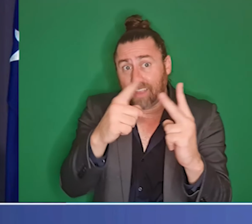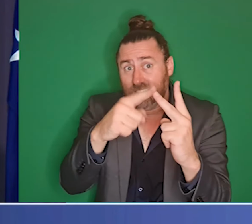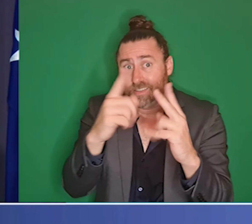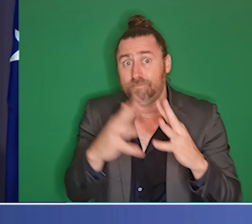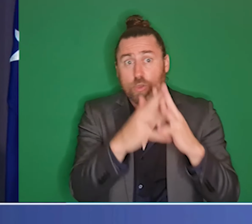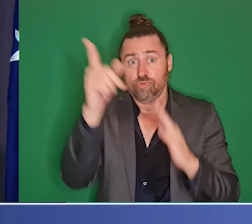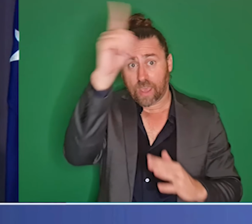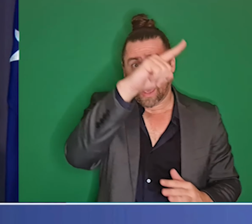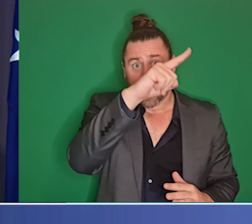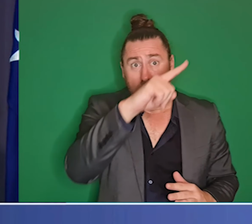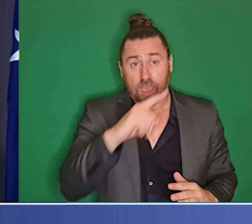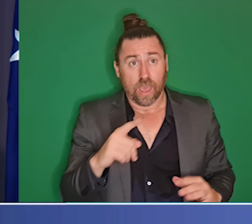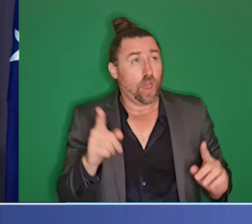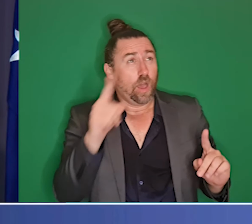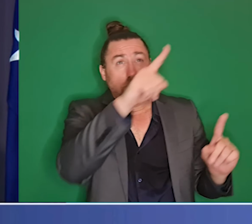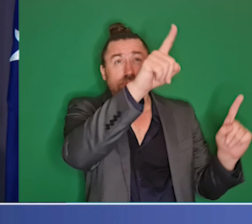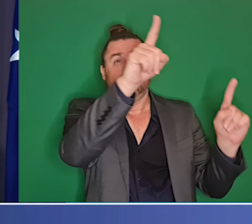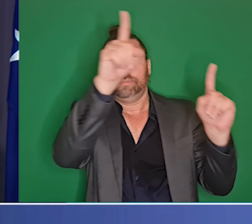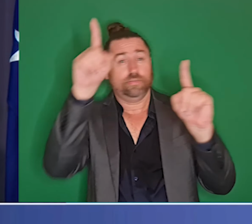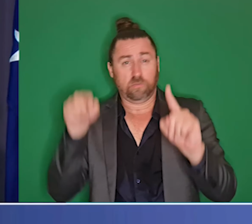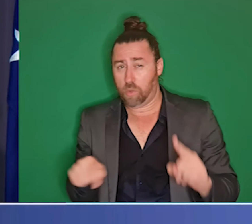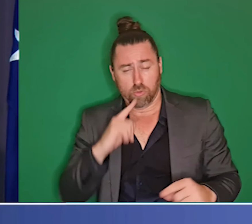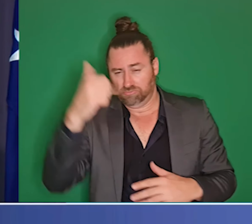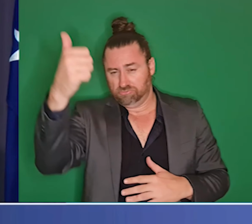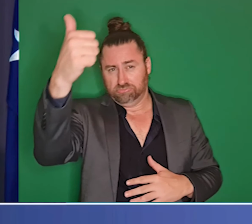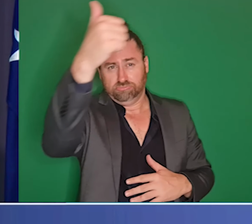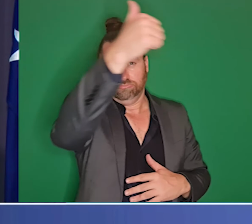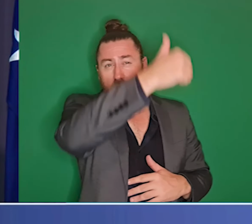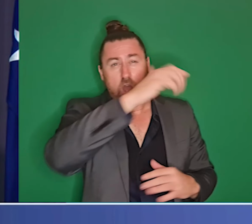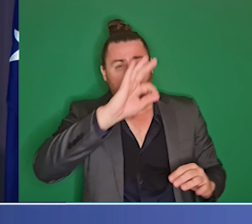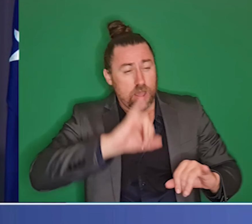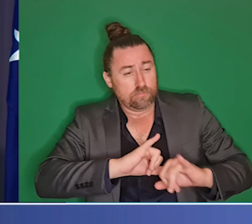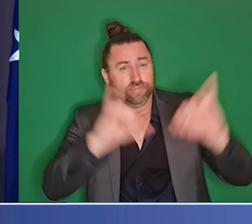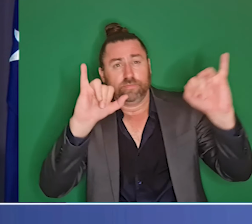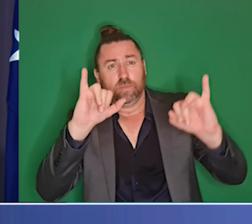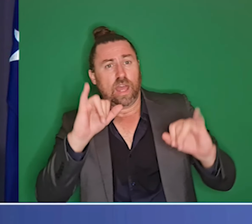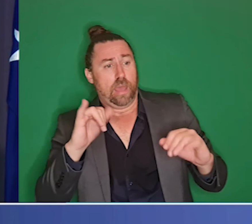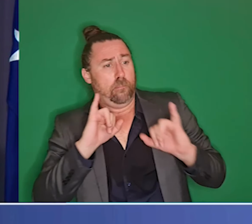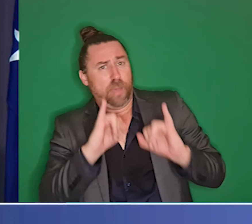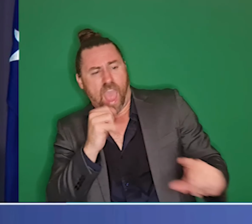They have not seen a single issue in terms of severe safety signals.